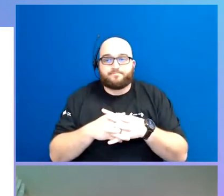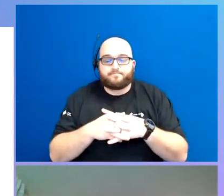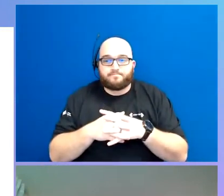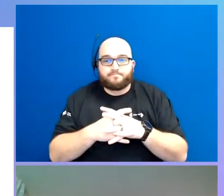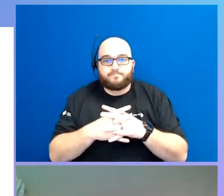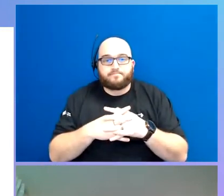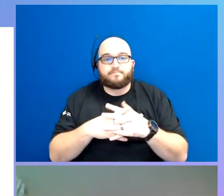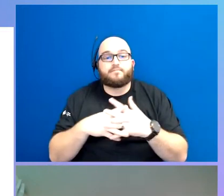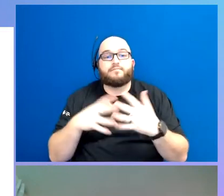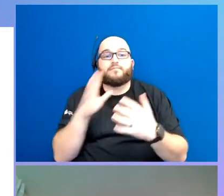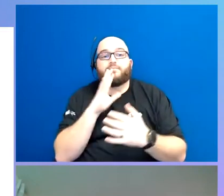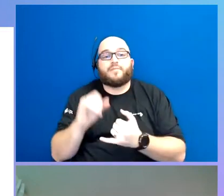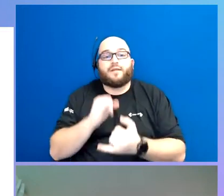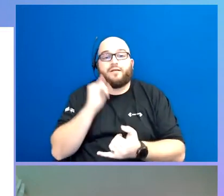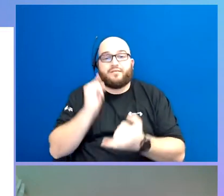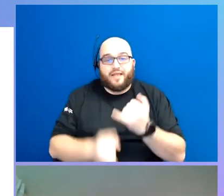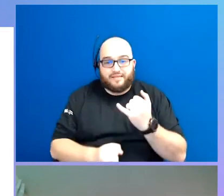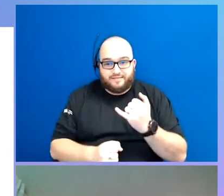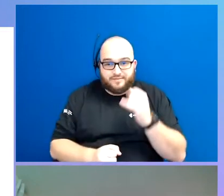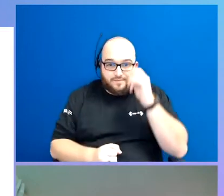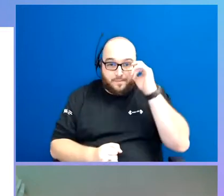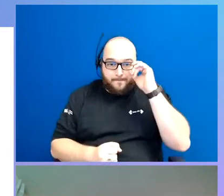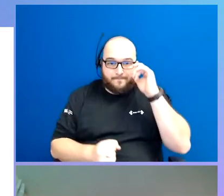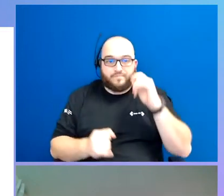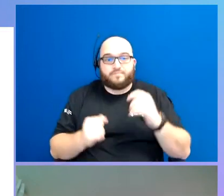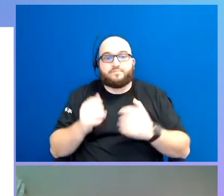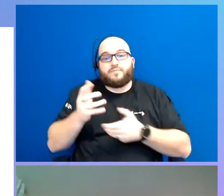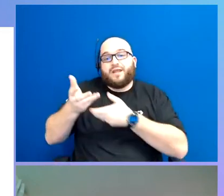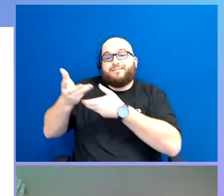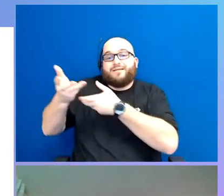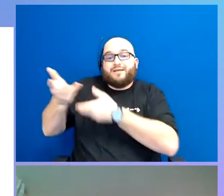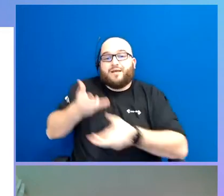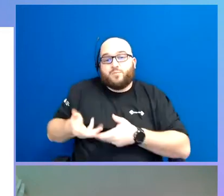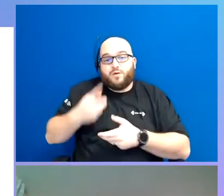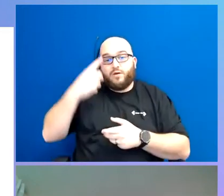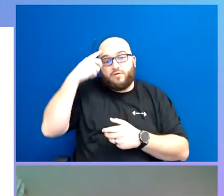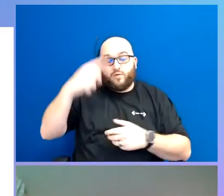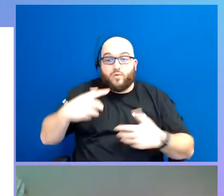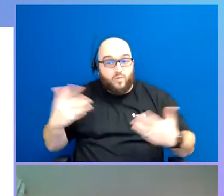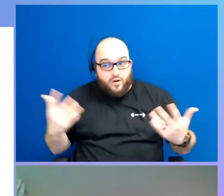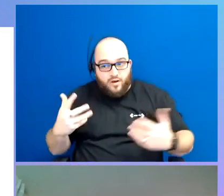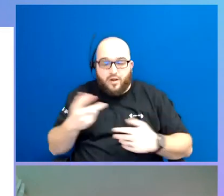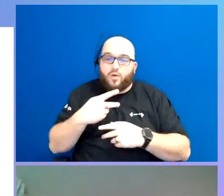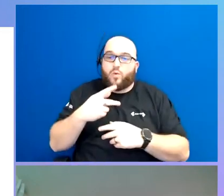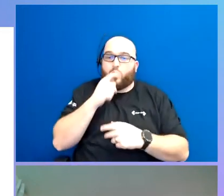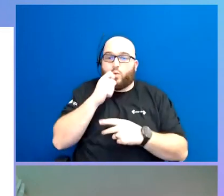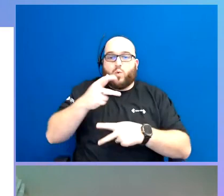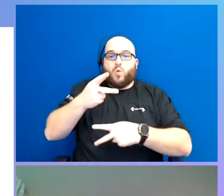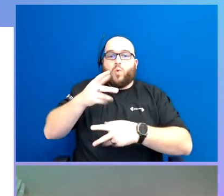then finally, um, engagement of uh, uh, product owners and